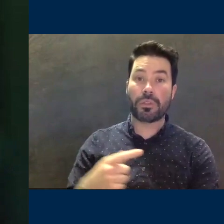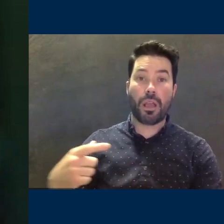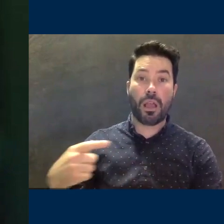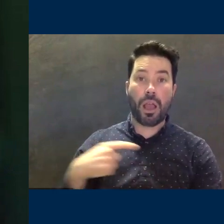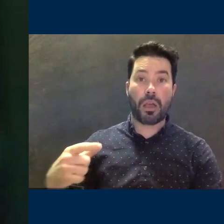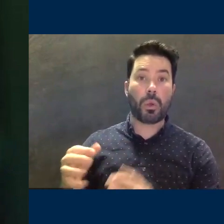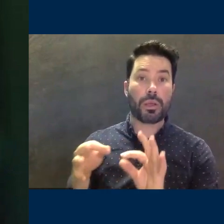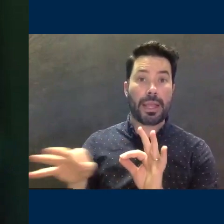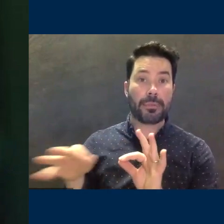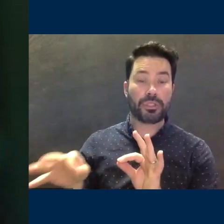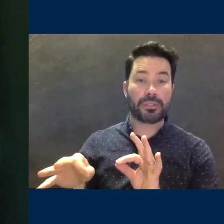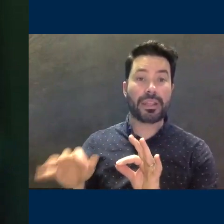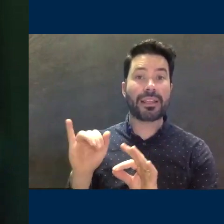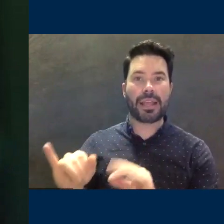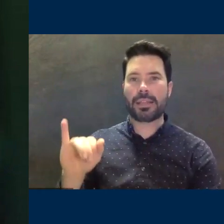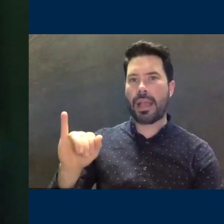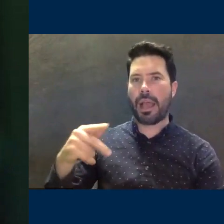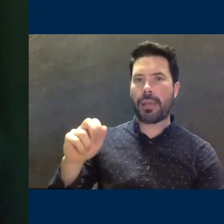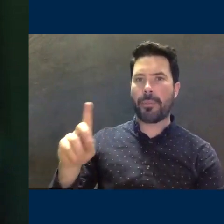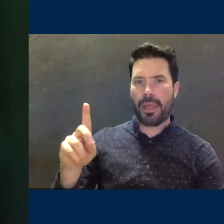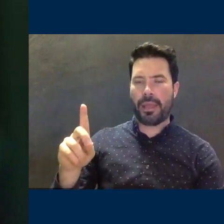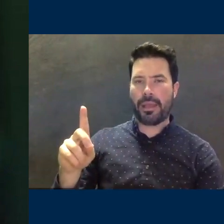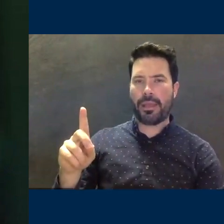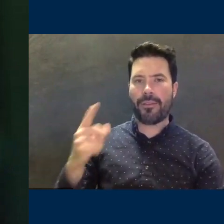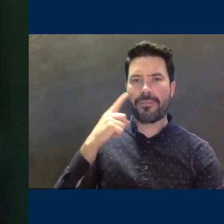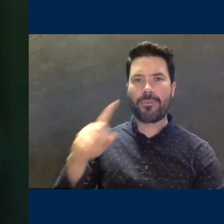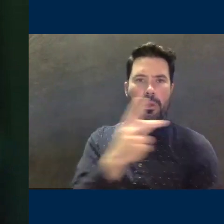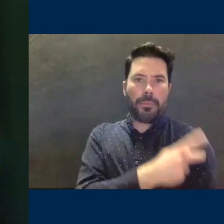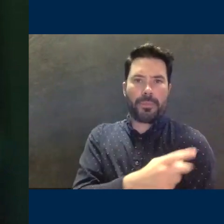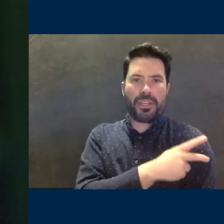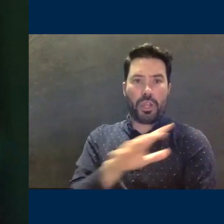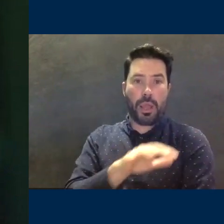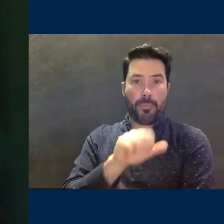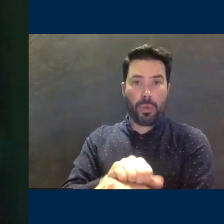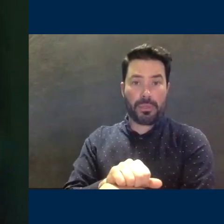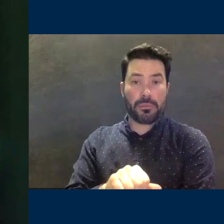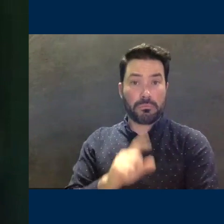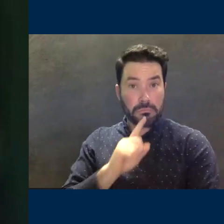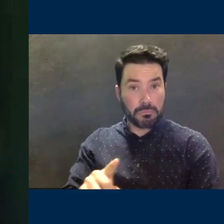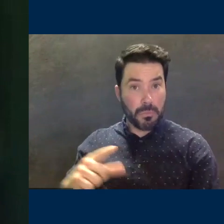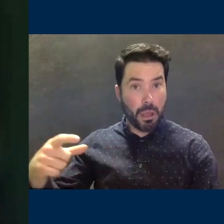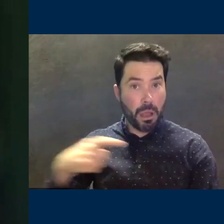This is through an ipad to a patient through appointment. Is it auto caption? And what kind of platform is used.